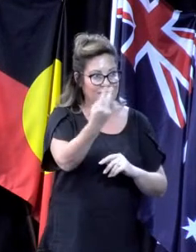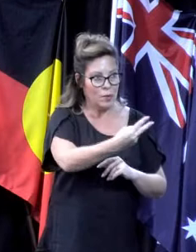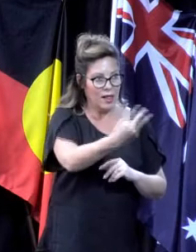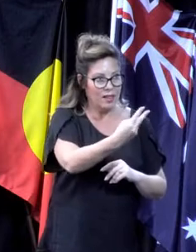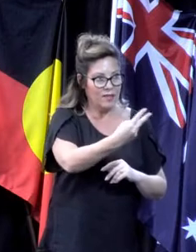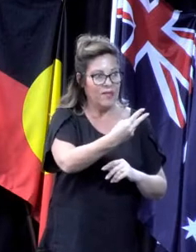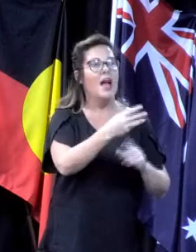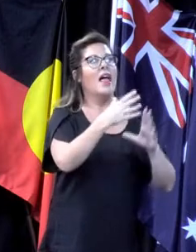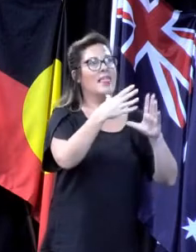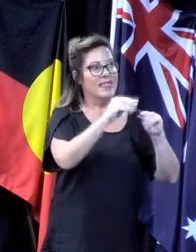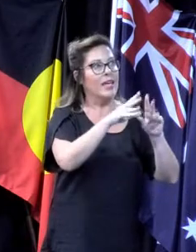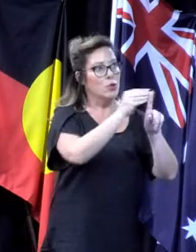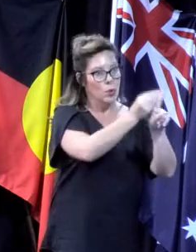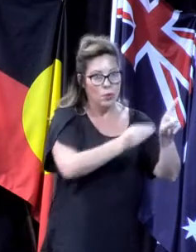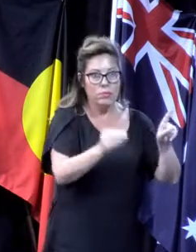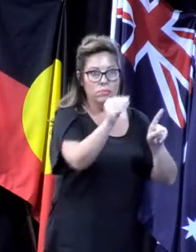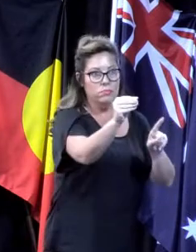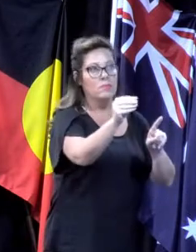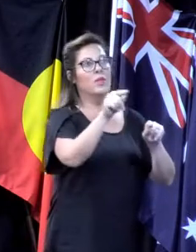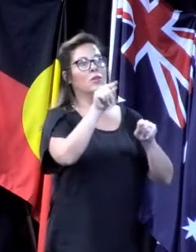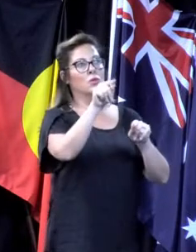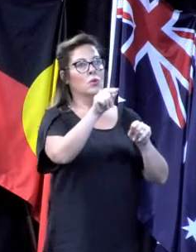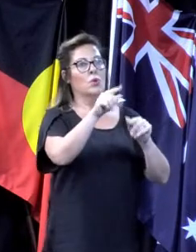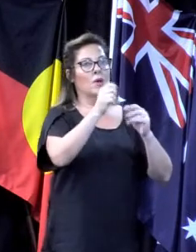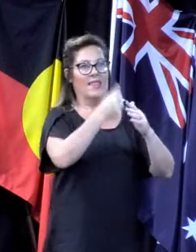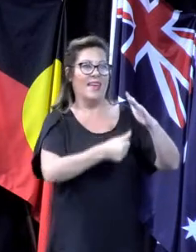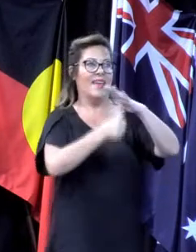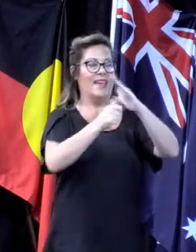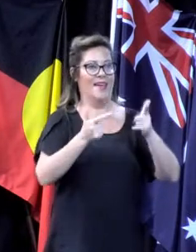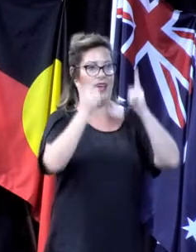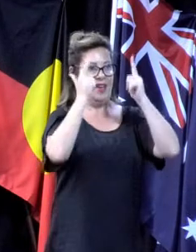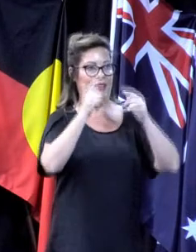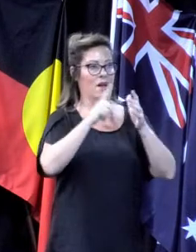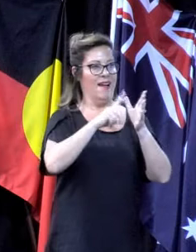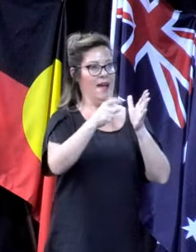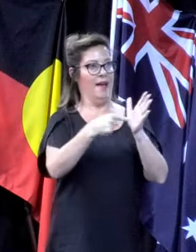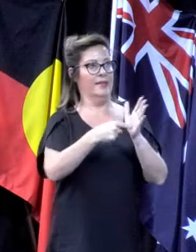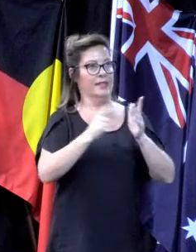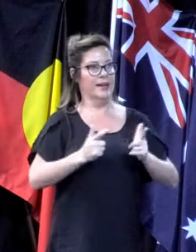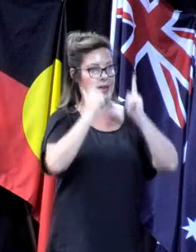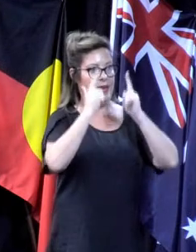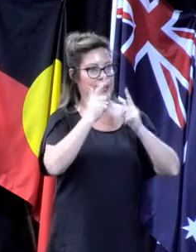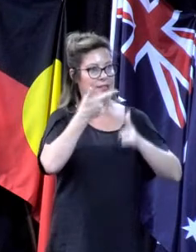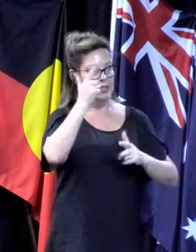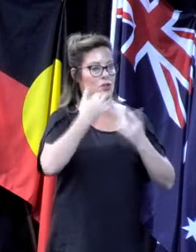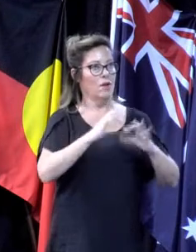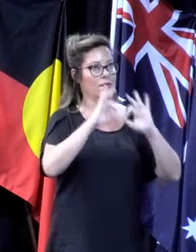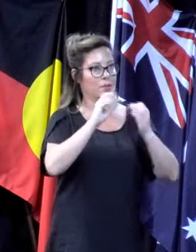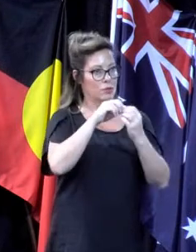of special education services. Is that correct? Acting at Kirwan High, yes. Yes, OK, then, there was a period of maternity leave.